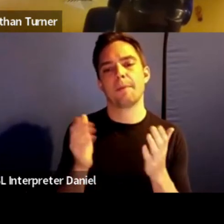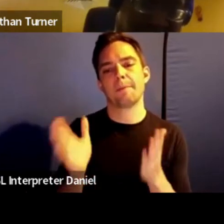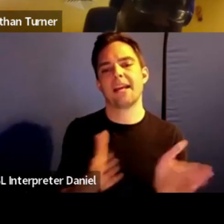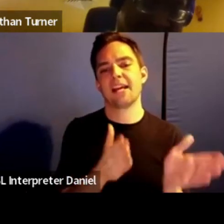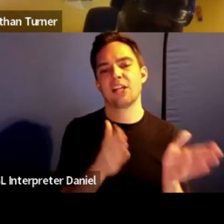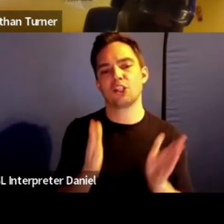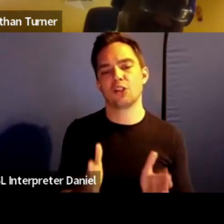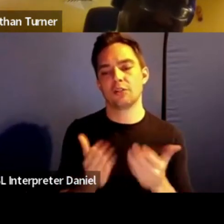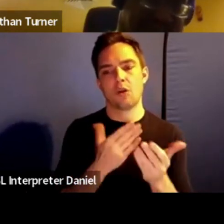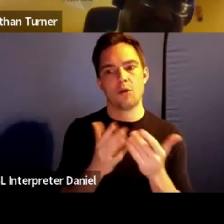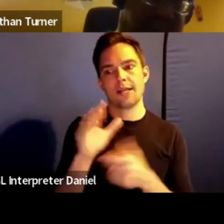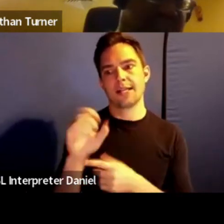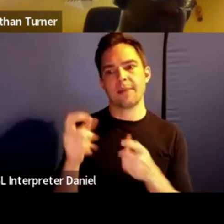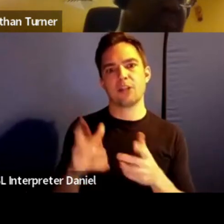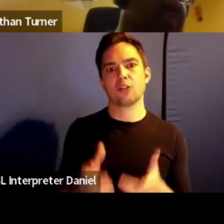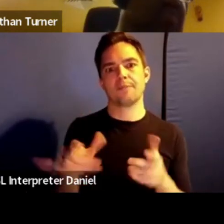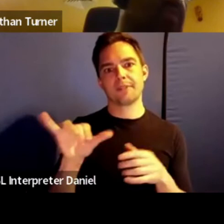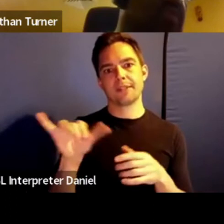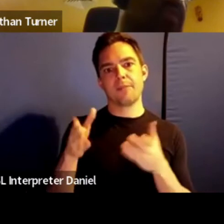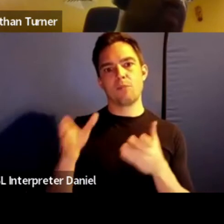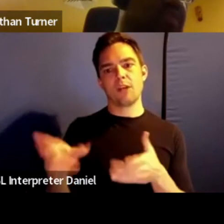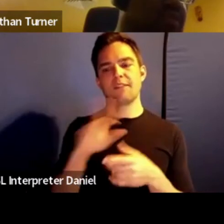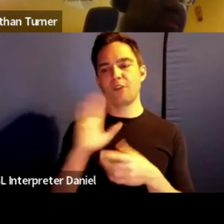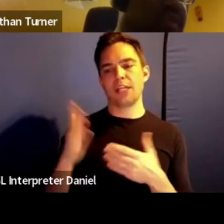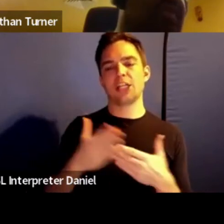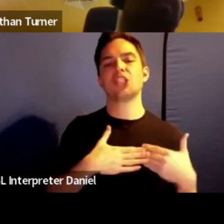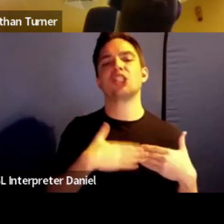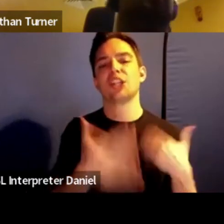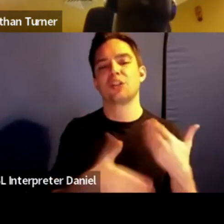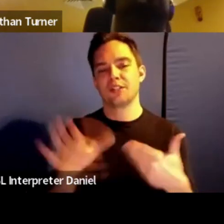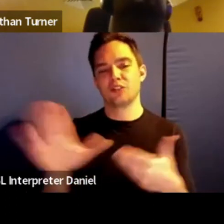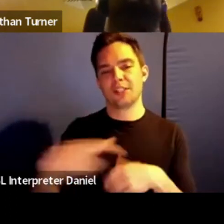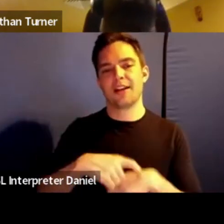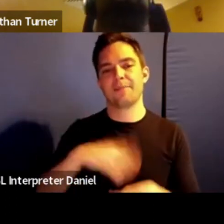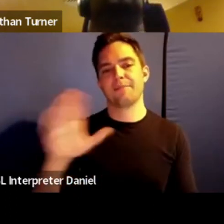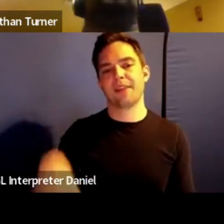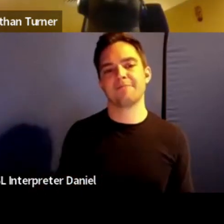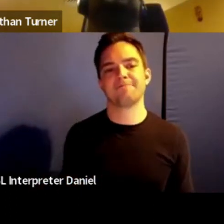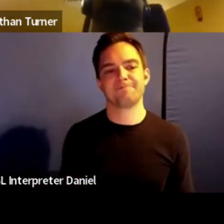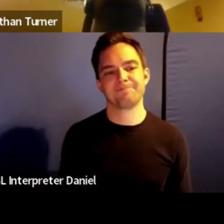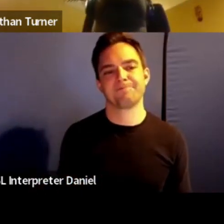although the case manager the same way and she's very generous with her time. And they both